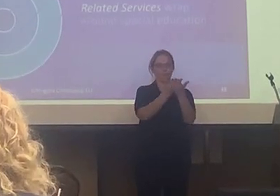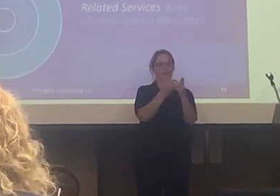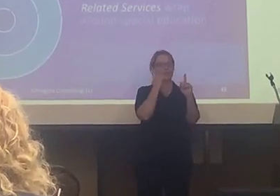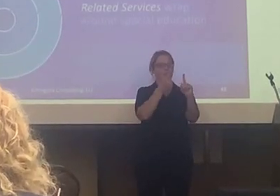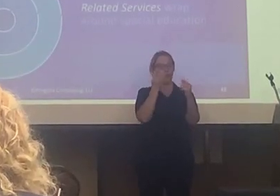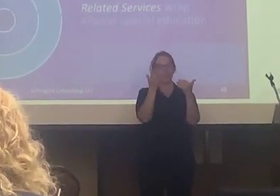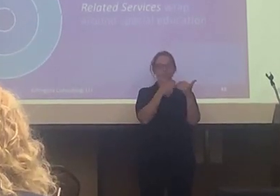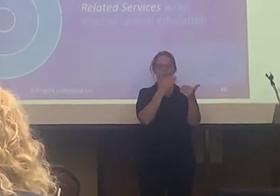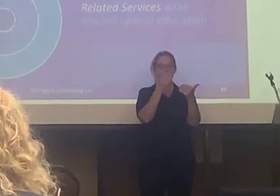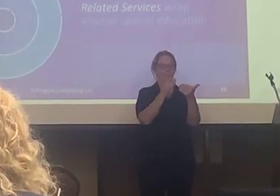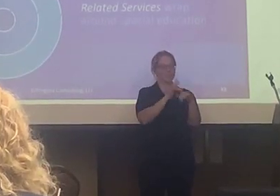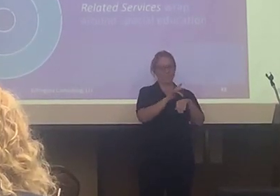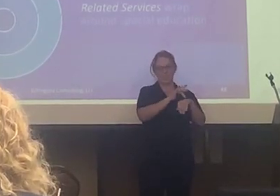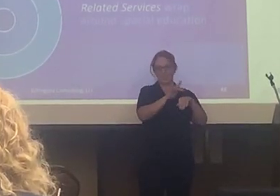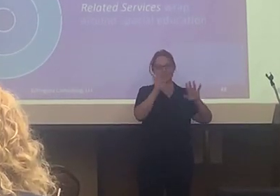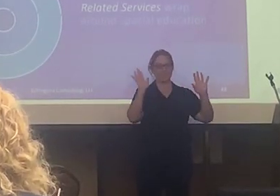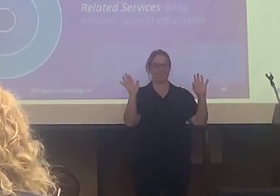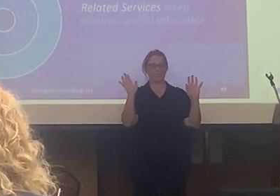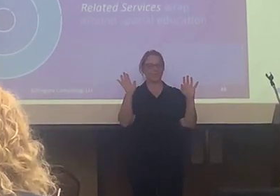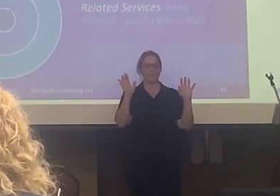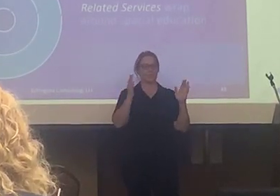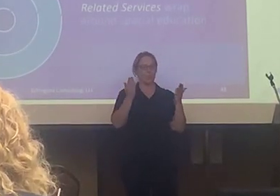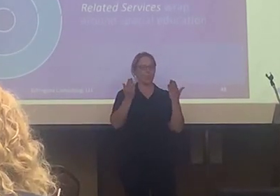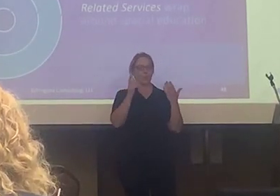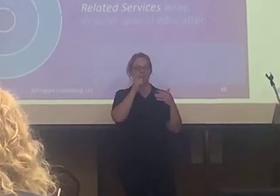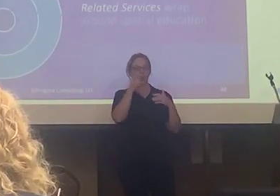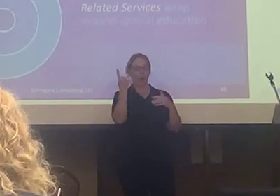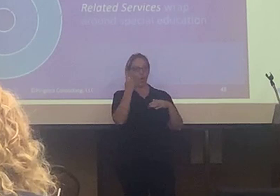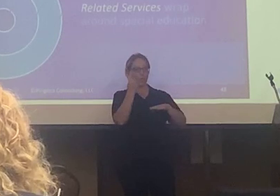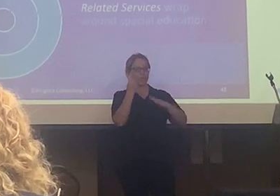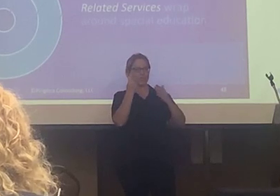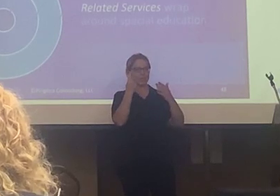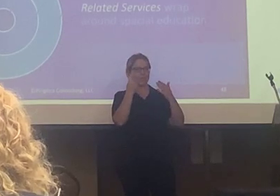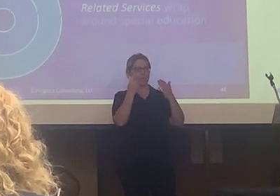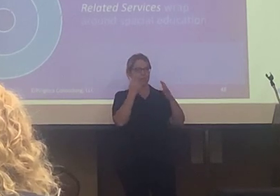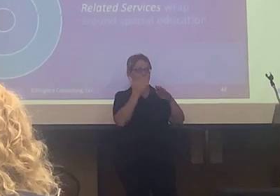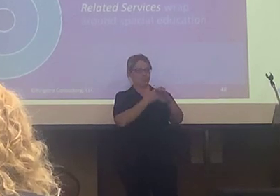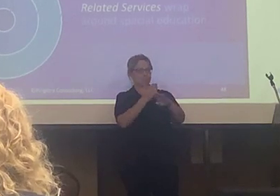we don't you know progress both ways you know they're not reaching that goal or have